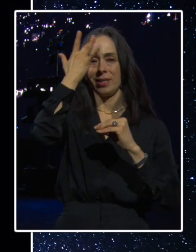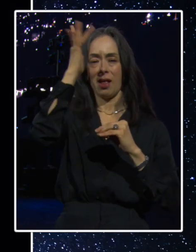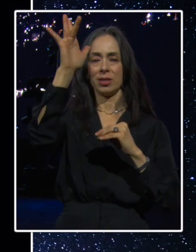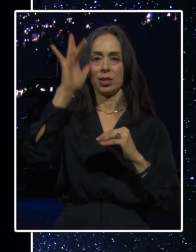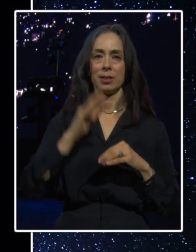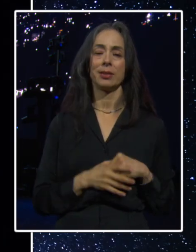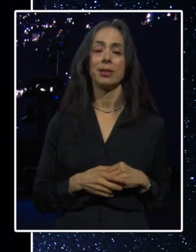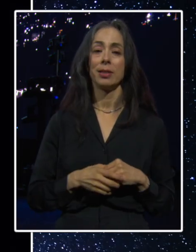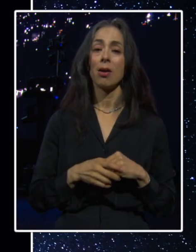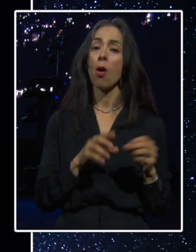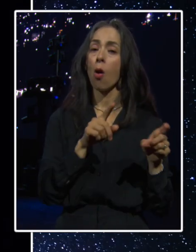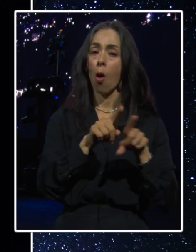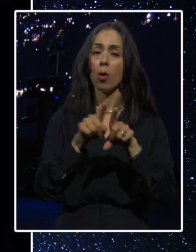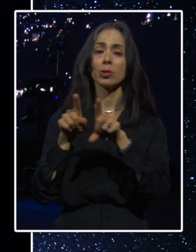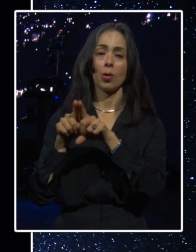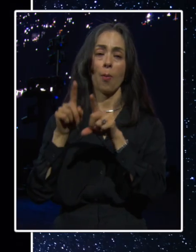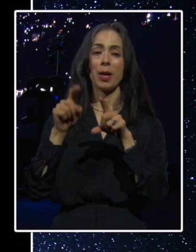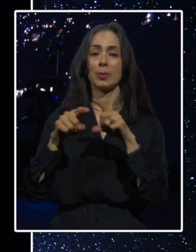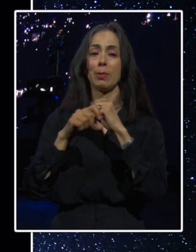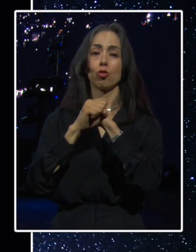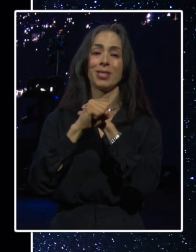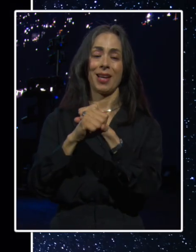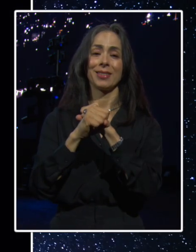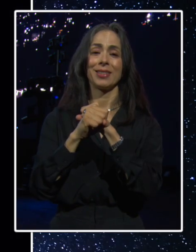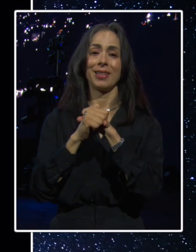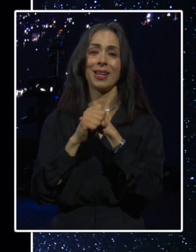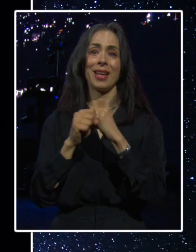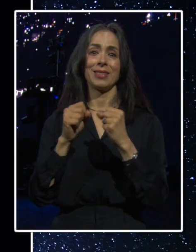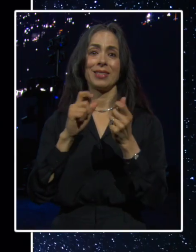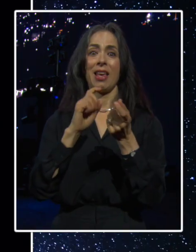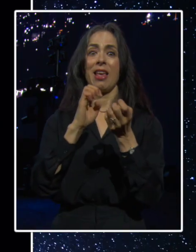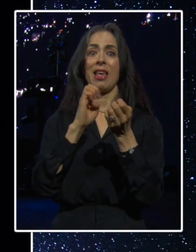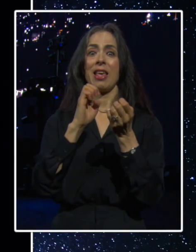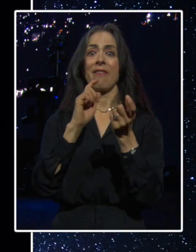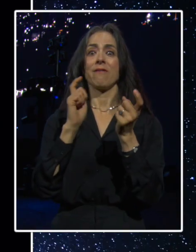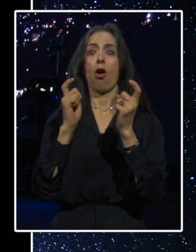It must also be protected against evolving security risks.